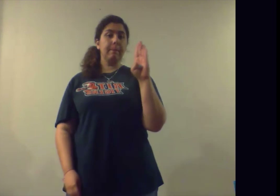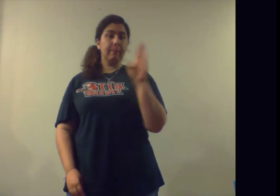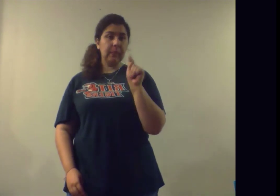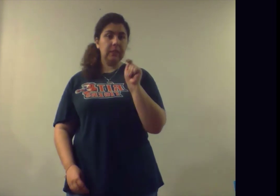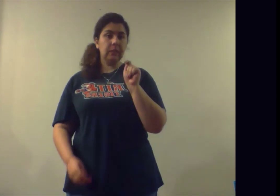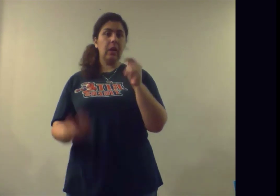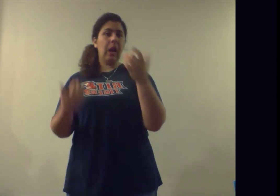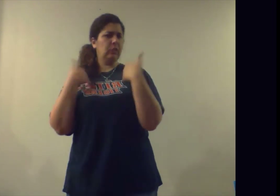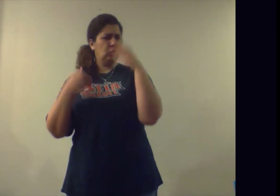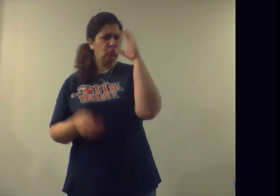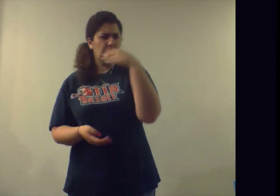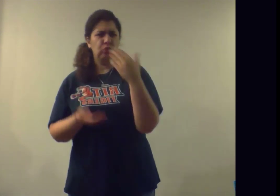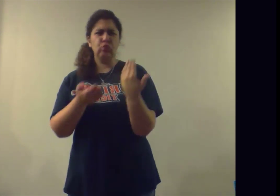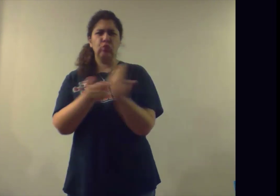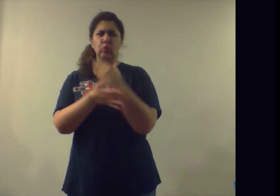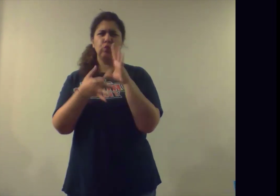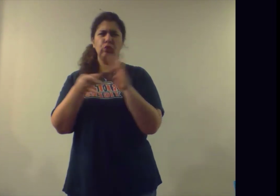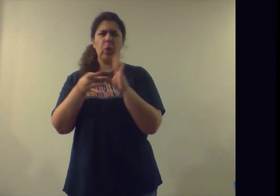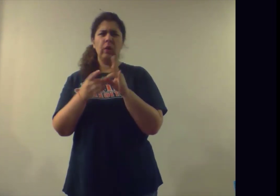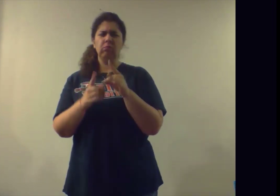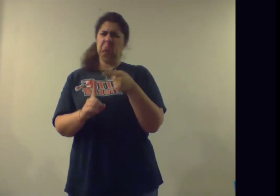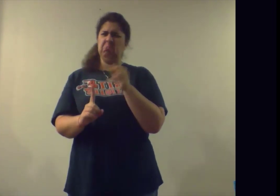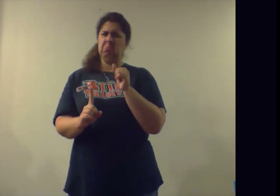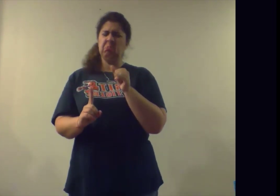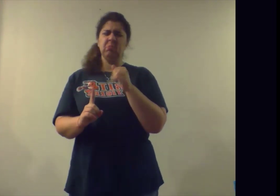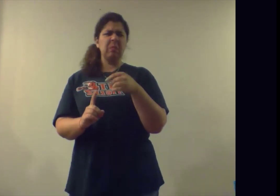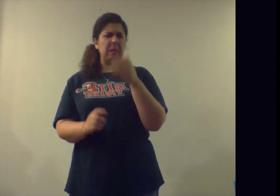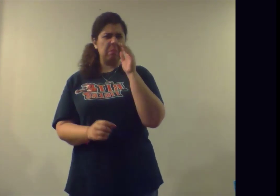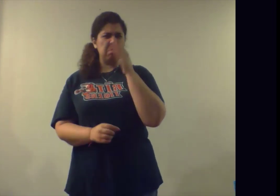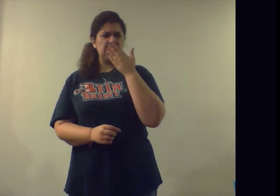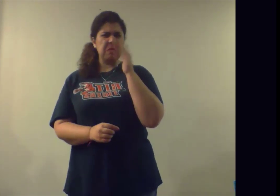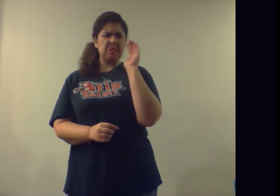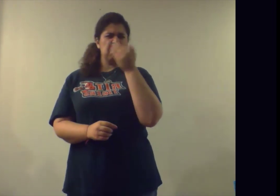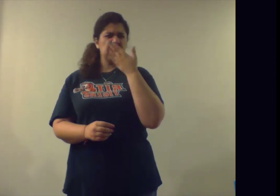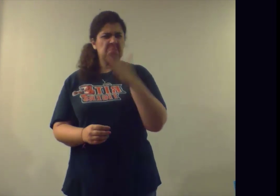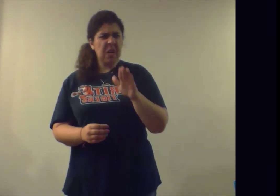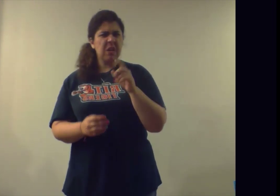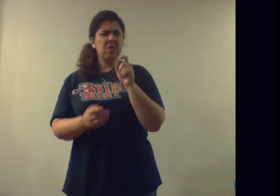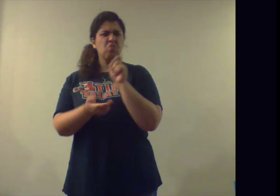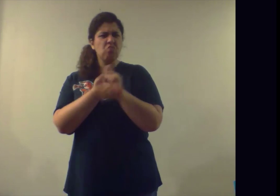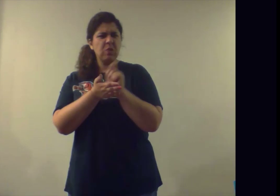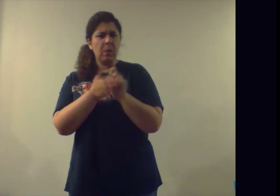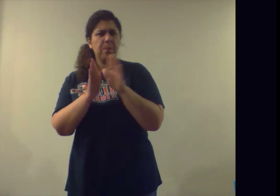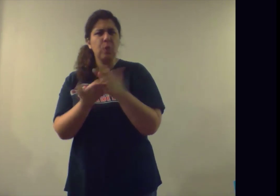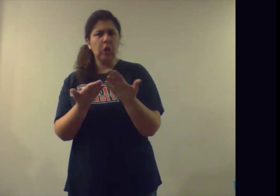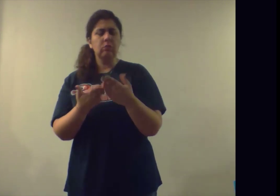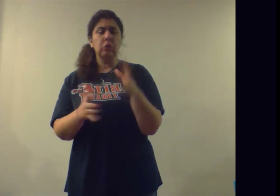Brock had a strange new story, almost sounded like a poorly written young adult novel